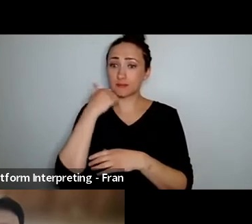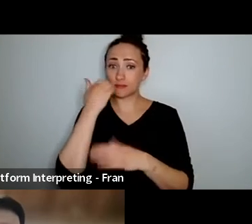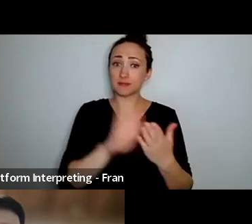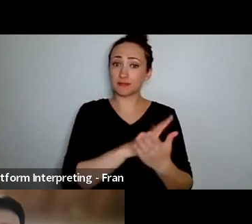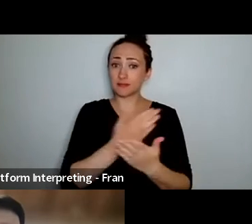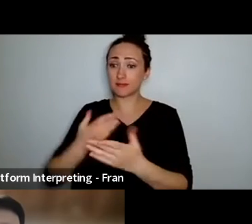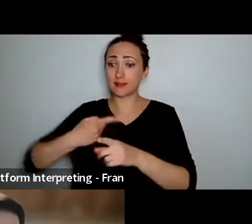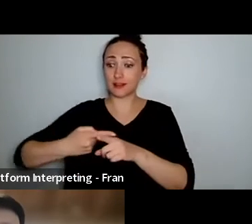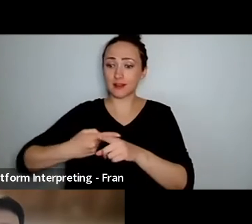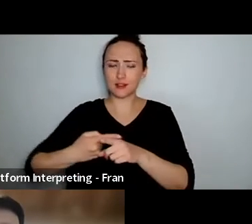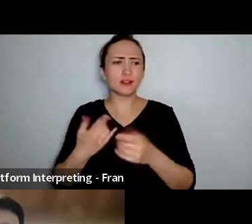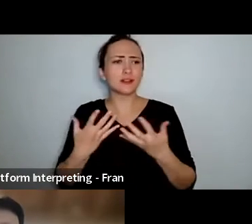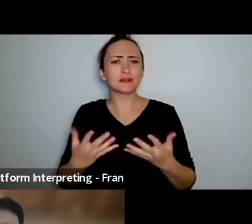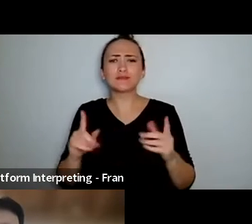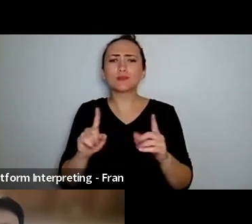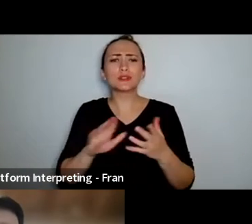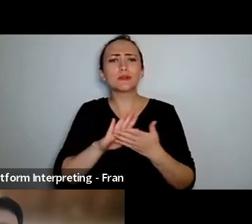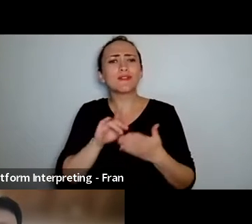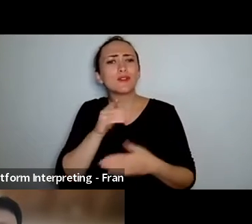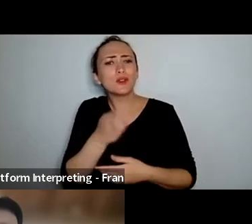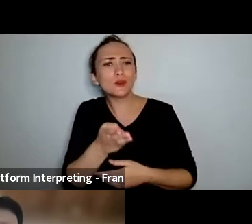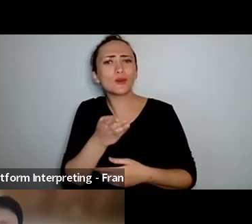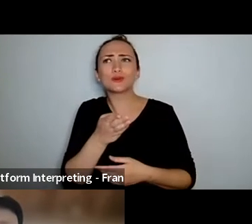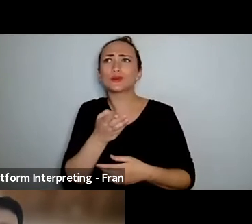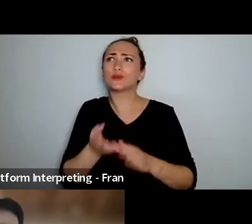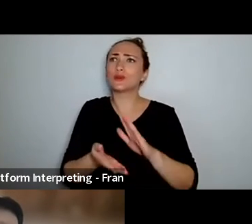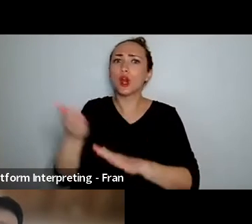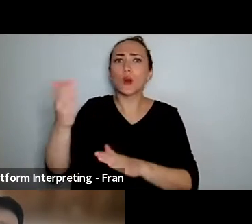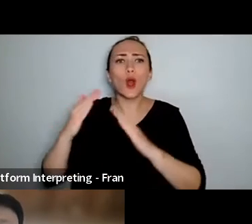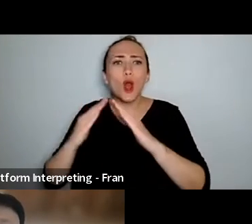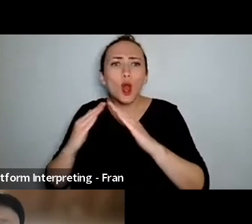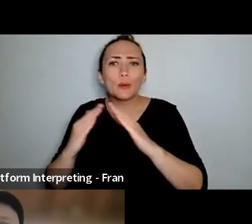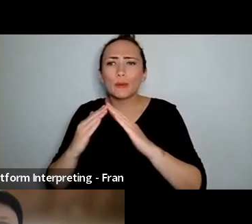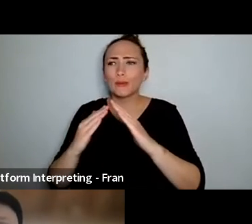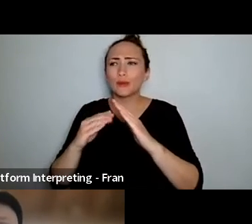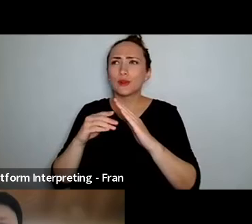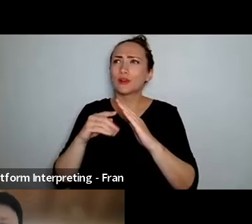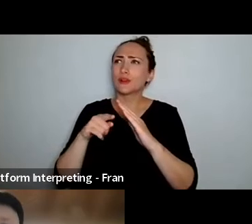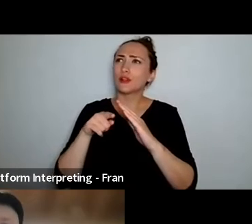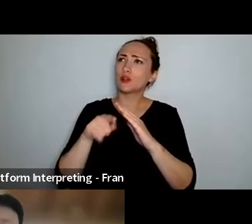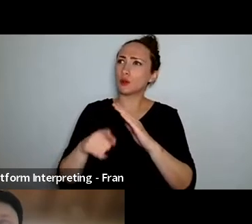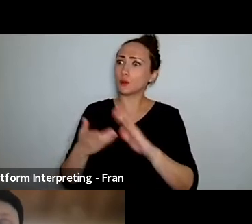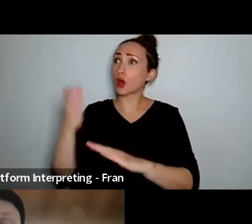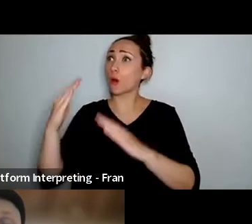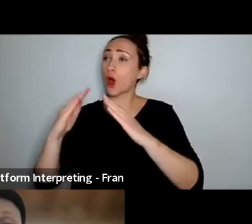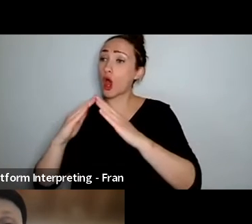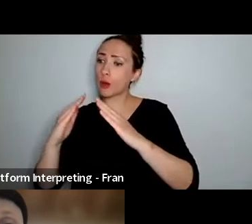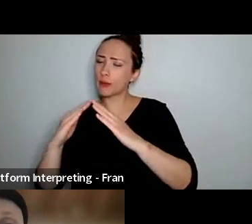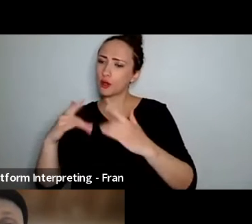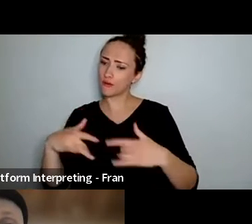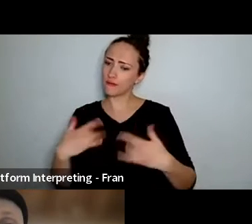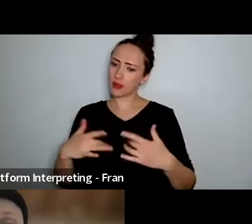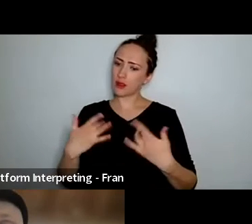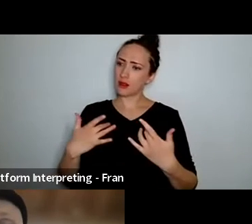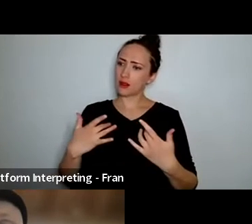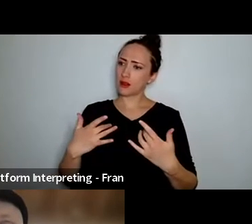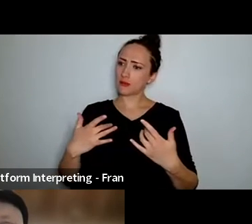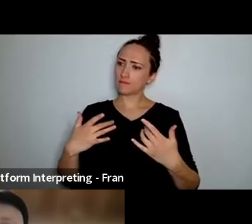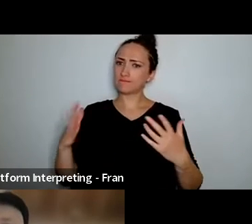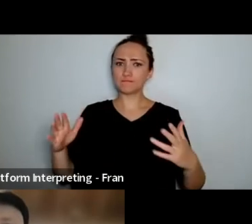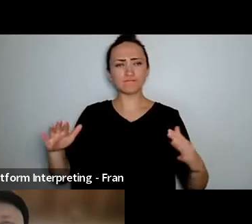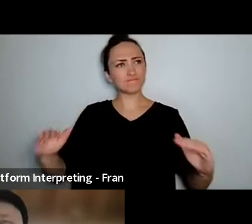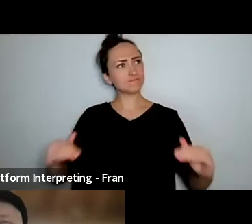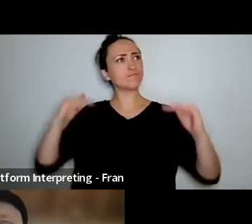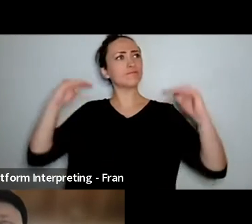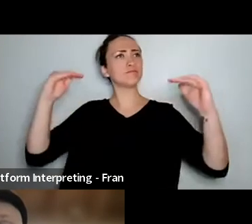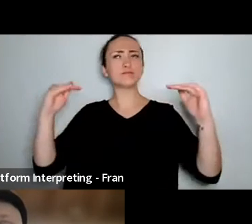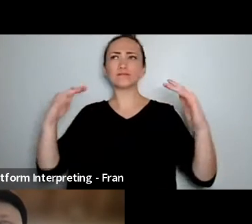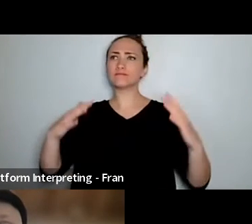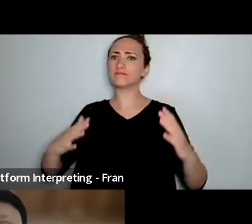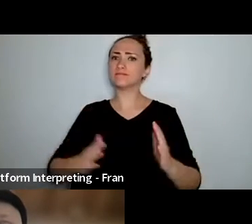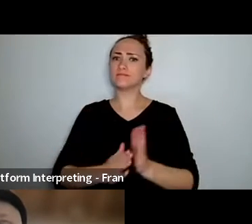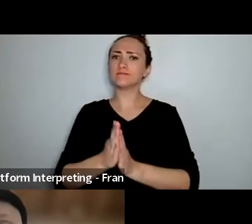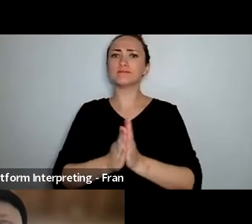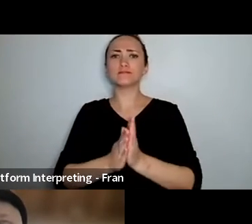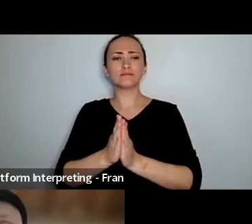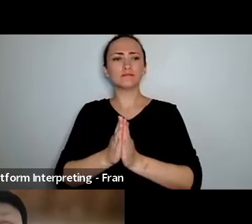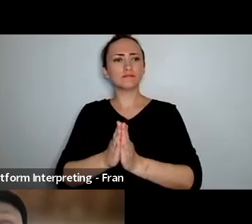and does - is that a place for rejuvenation, or is it a memory or something that um, enhances you or something that, that oh I'd just like to know